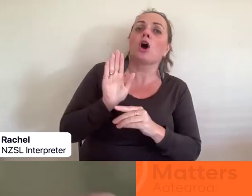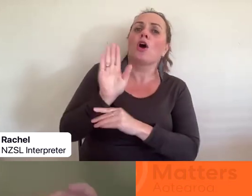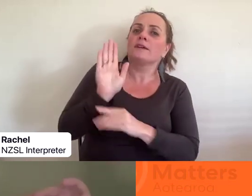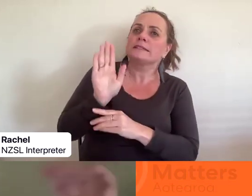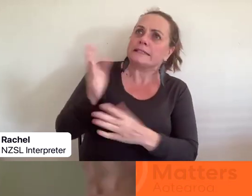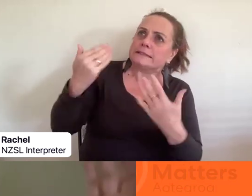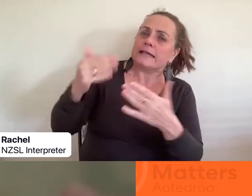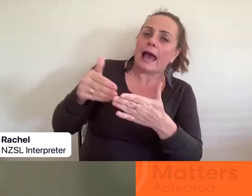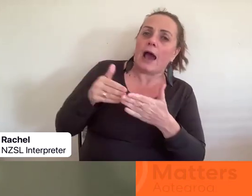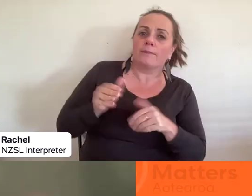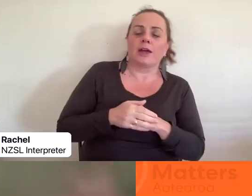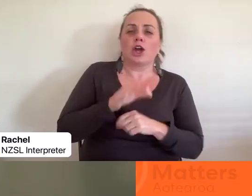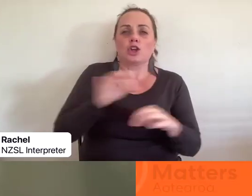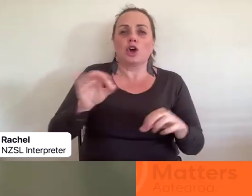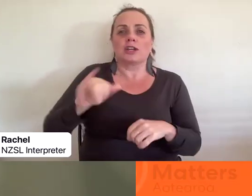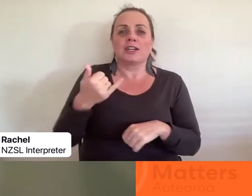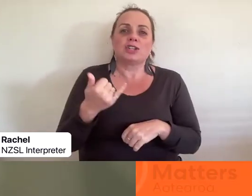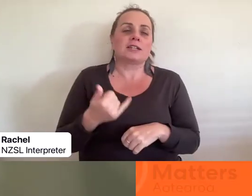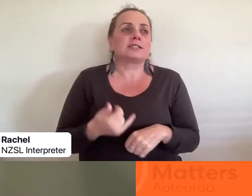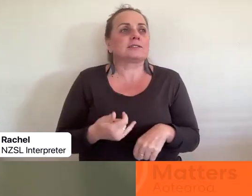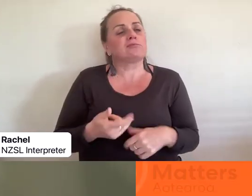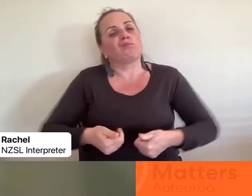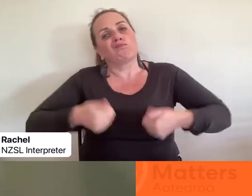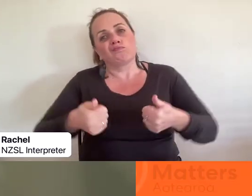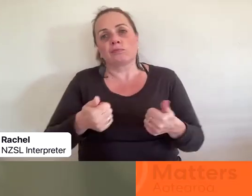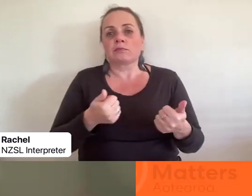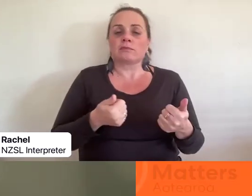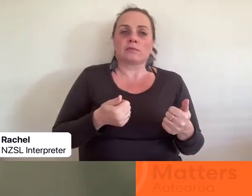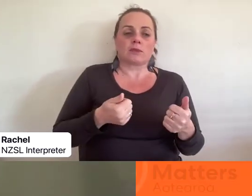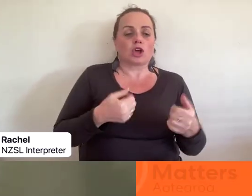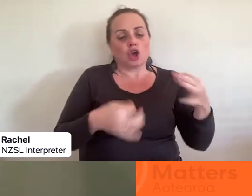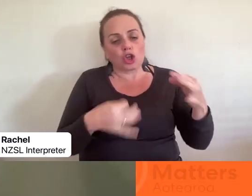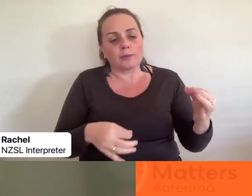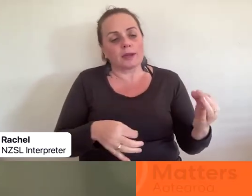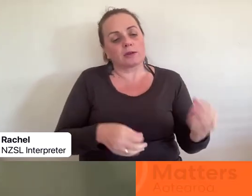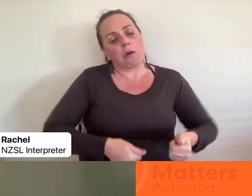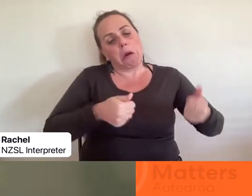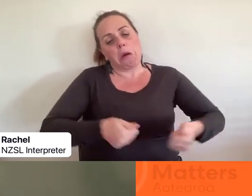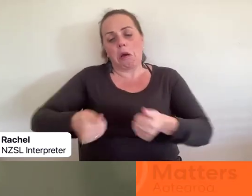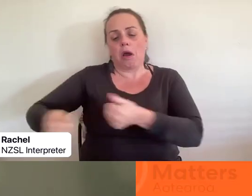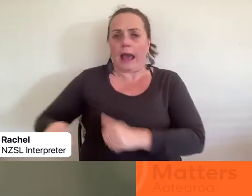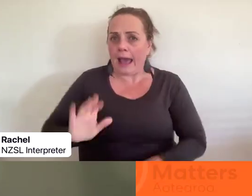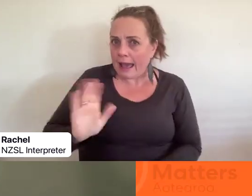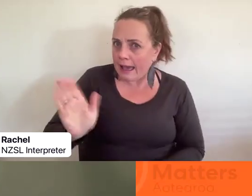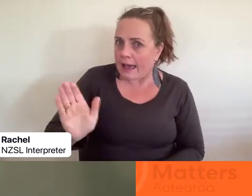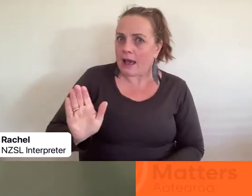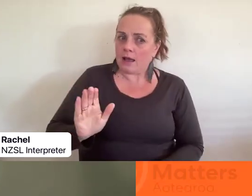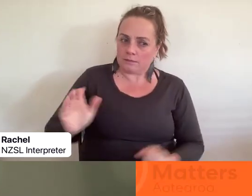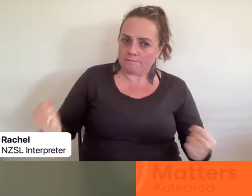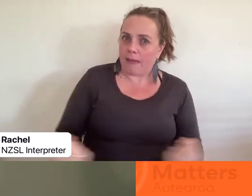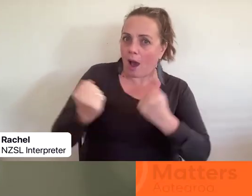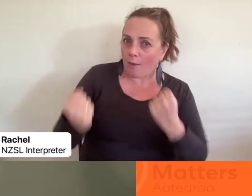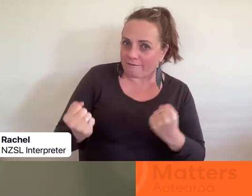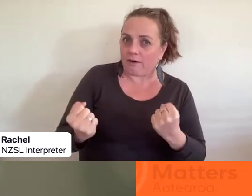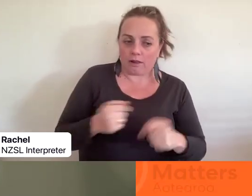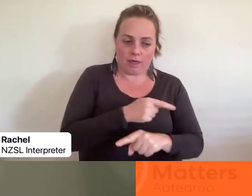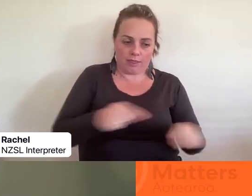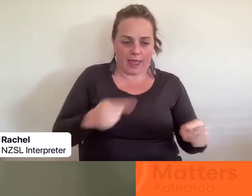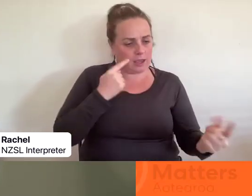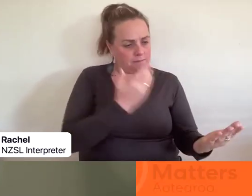in the air, wish to have laws or documents; they actually represent the promises that governments